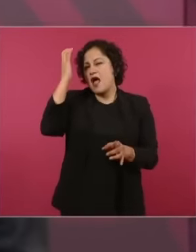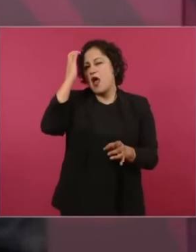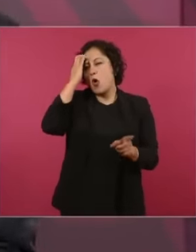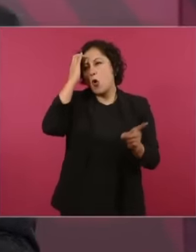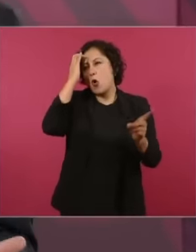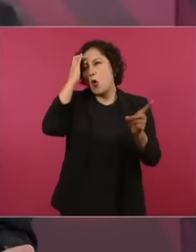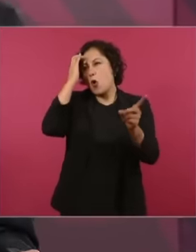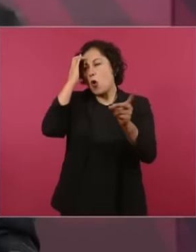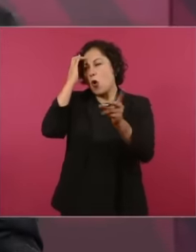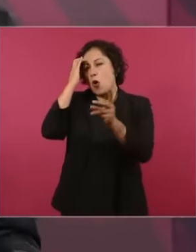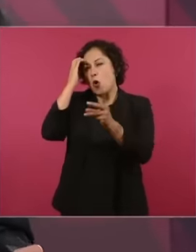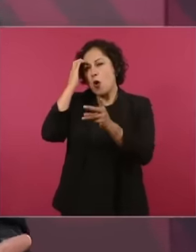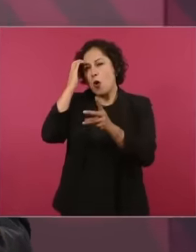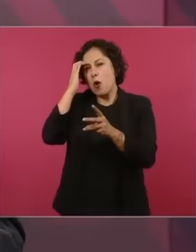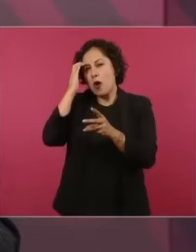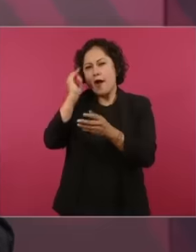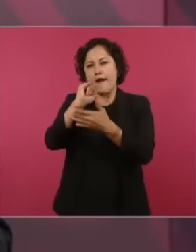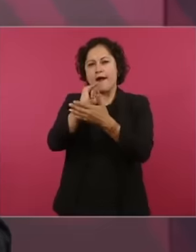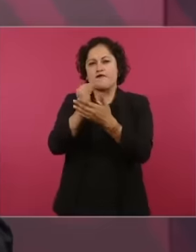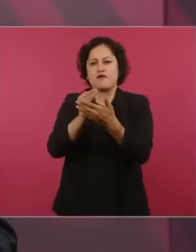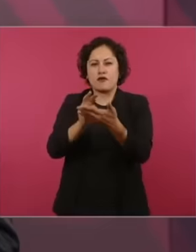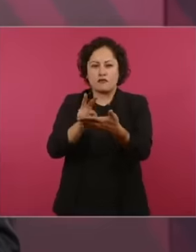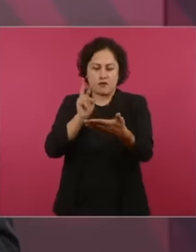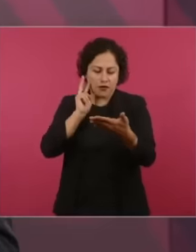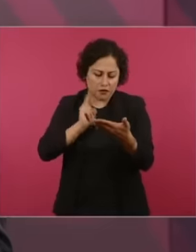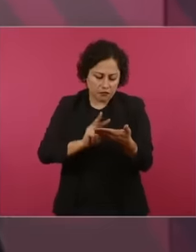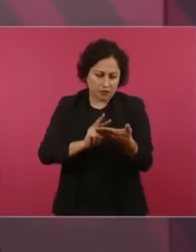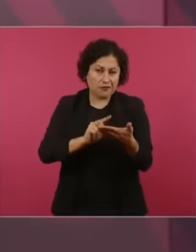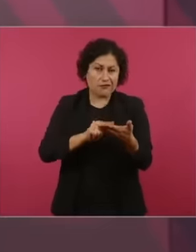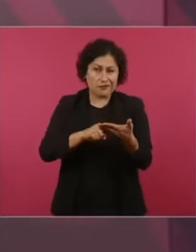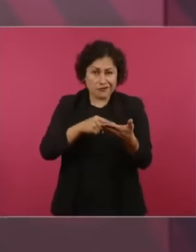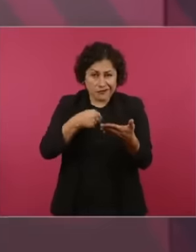we are not concerned because we have